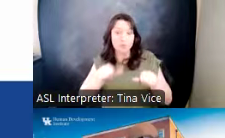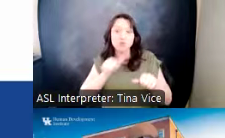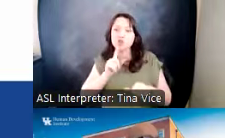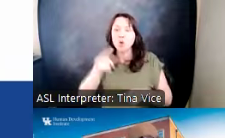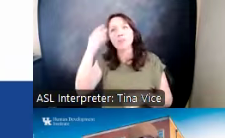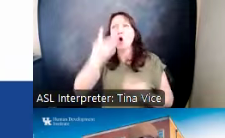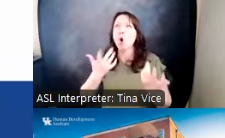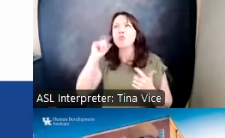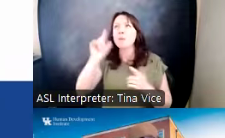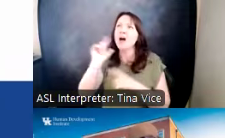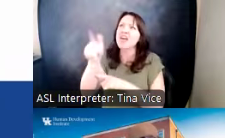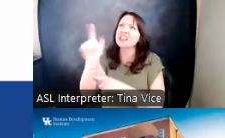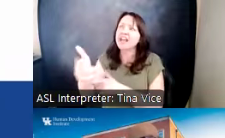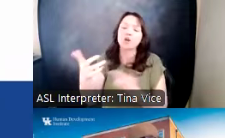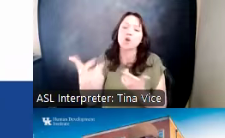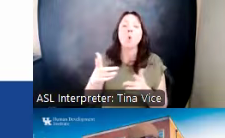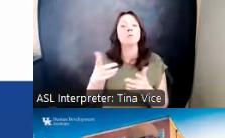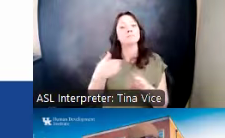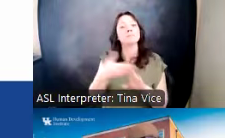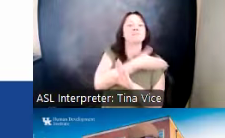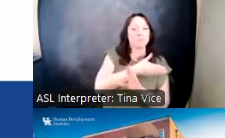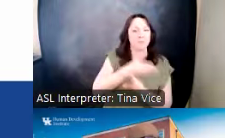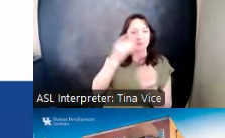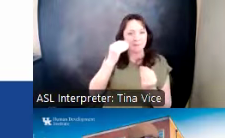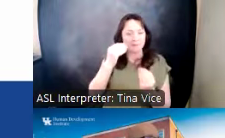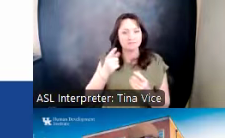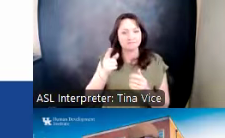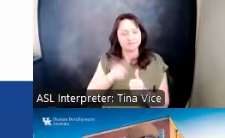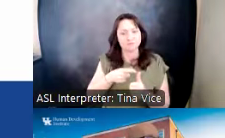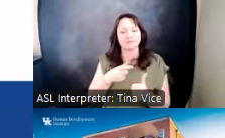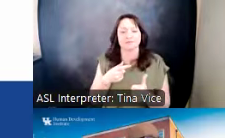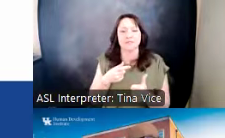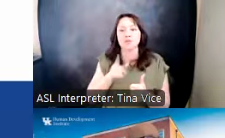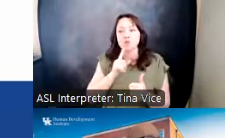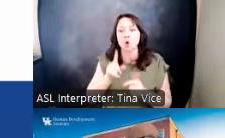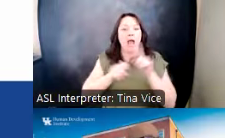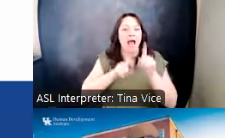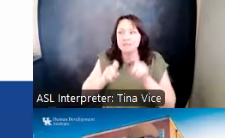So, this is talking about you asking questions to make sure that you're meeting the individuals that you're serving with their needs, but also